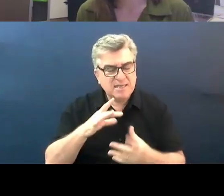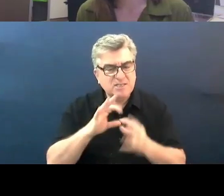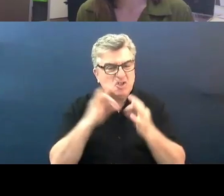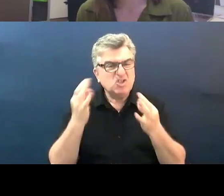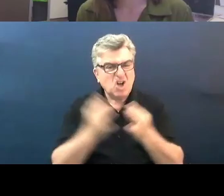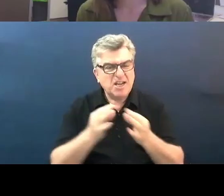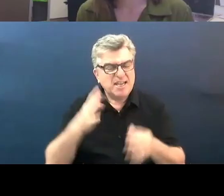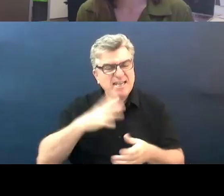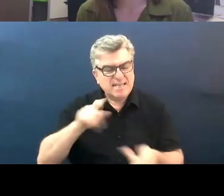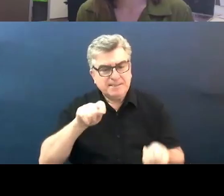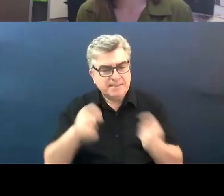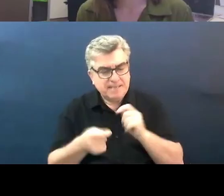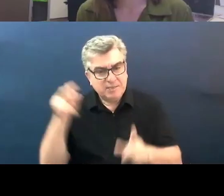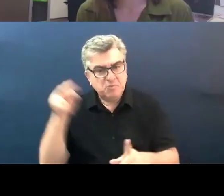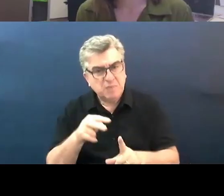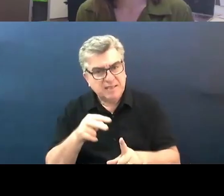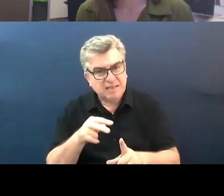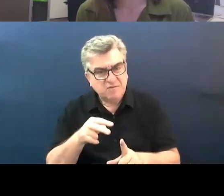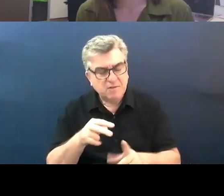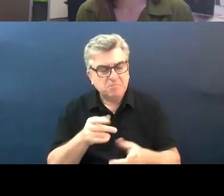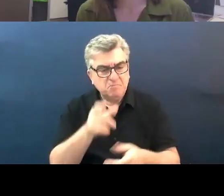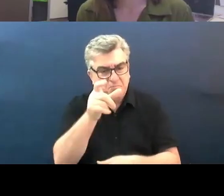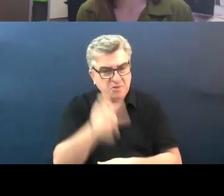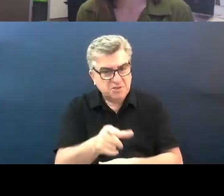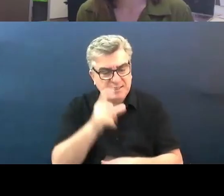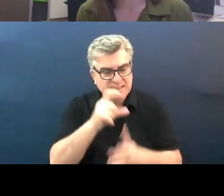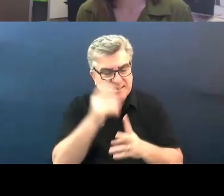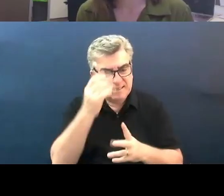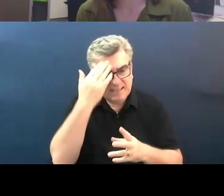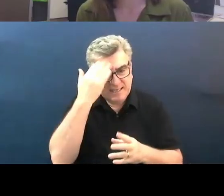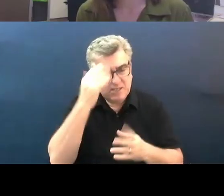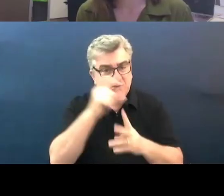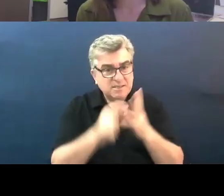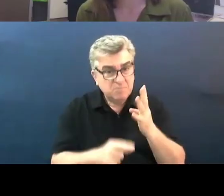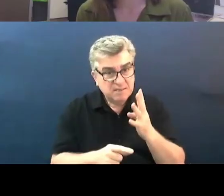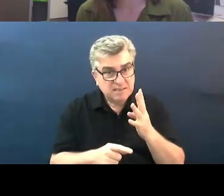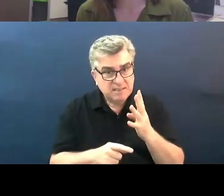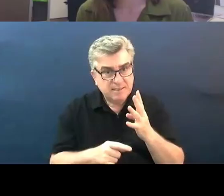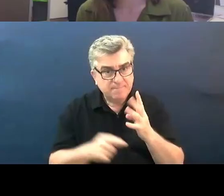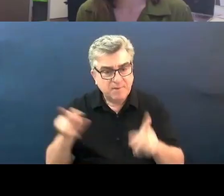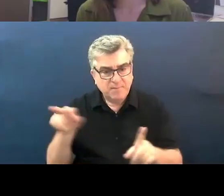the experience of people with intellectual disability currently and to radically change that.